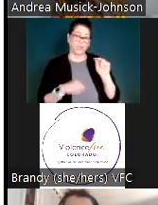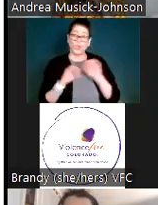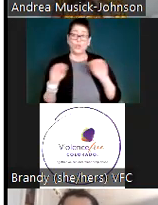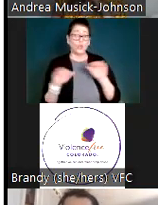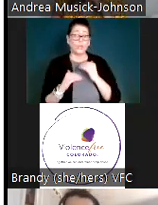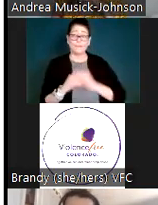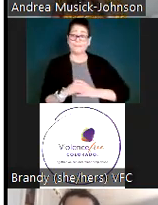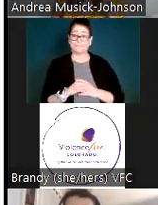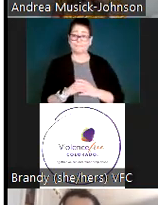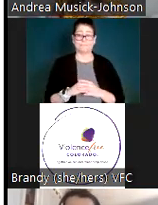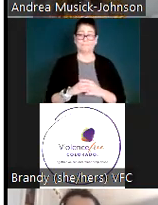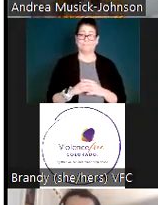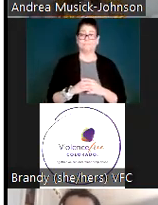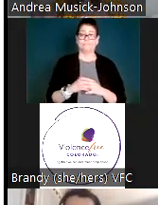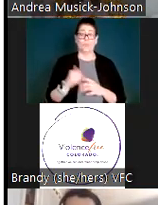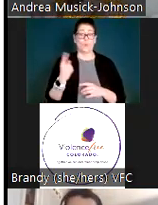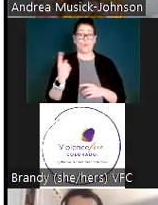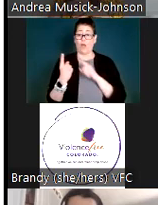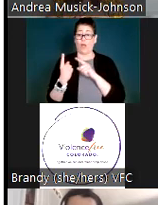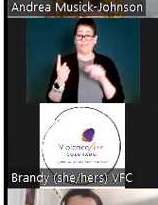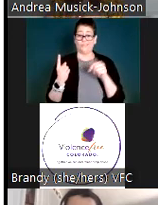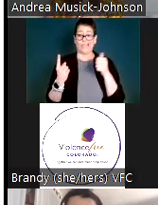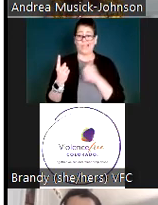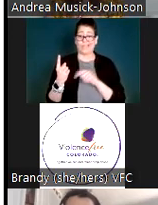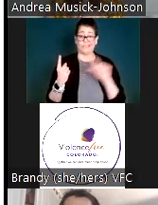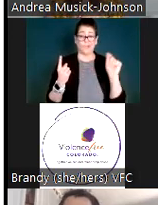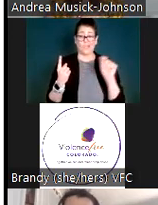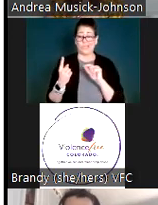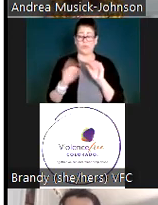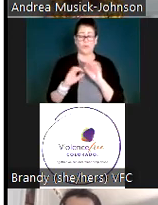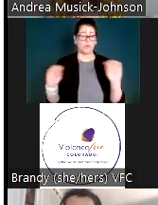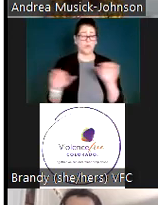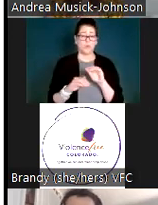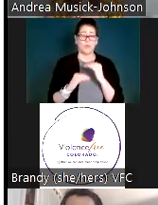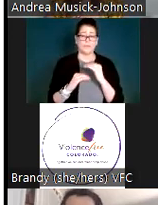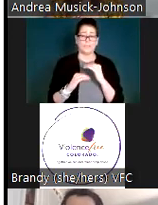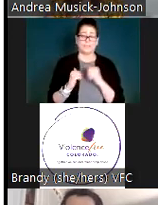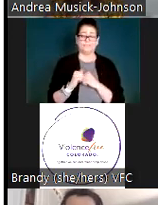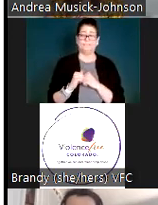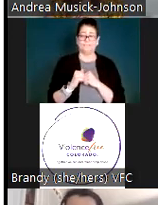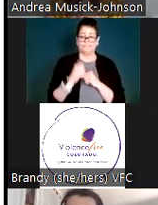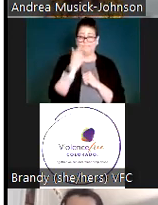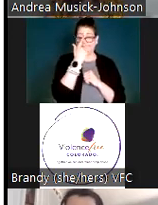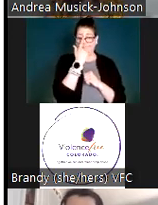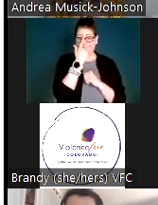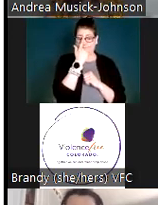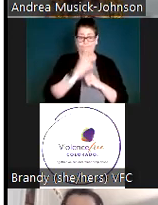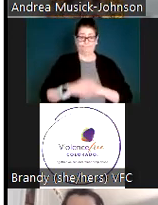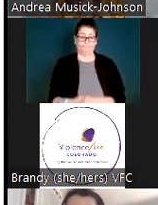there's not. You could have 1 to 10 to 20. There are no limits on who you can receive information on, no matter. (Brandy)